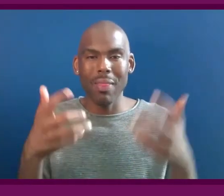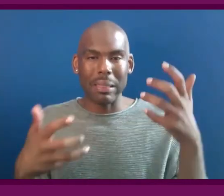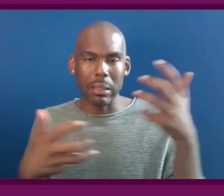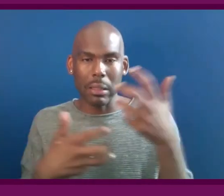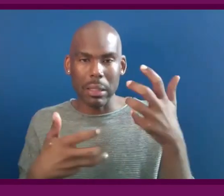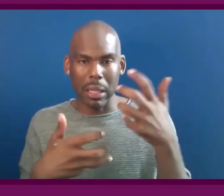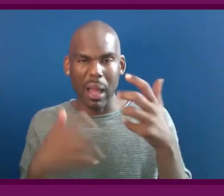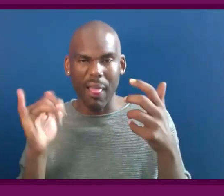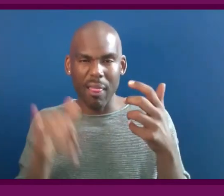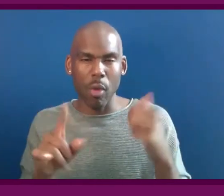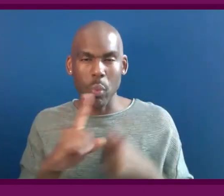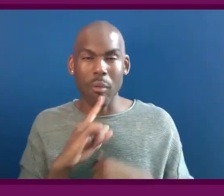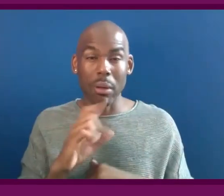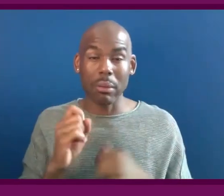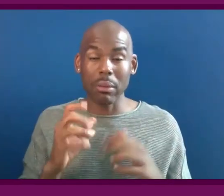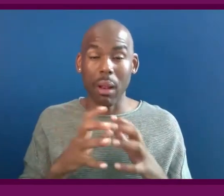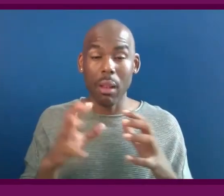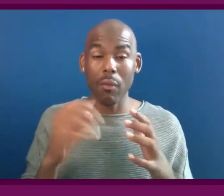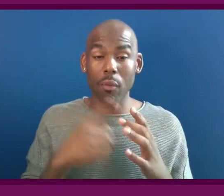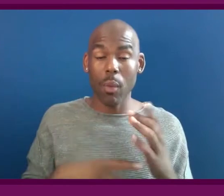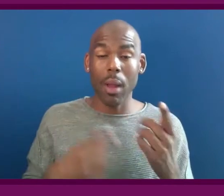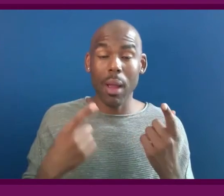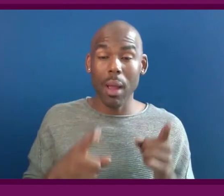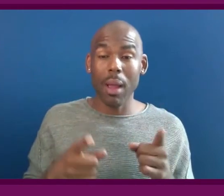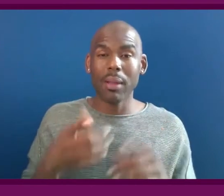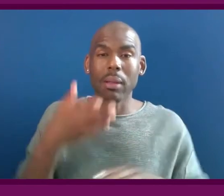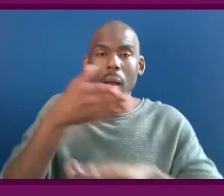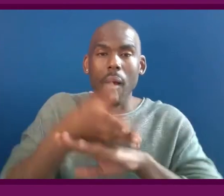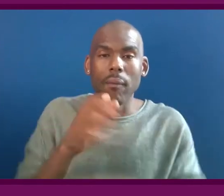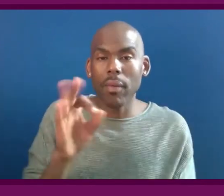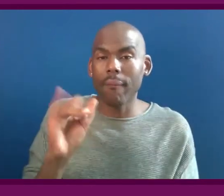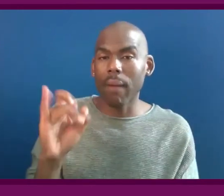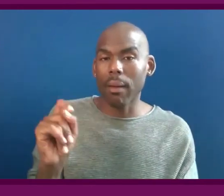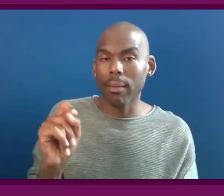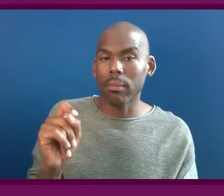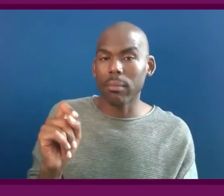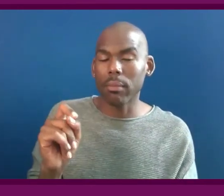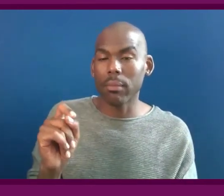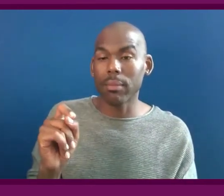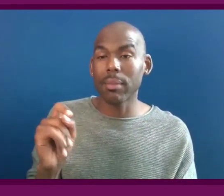I think that a lot of what happens is after the fact.